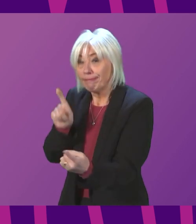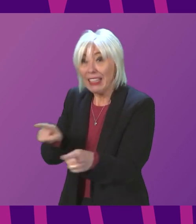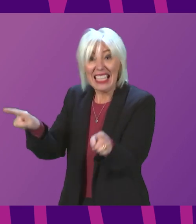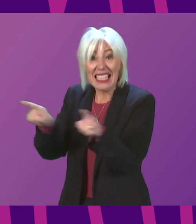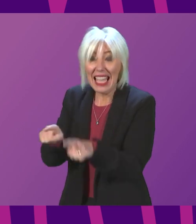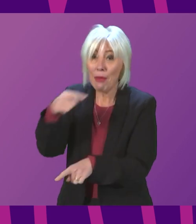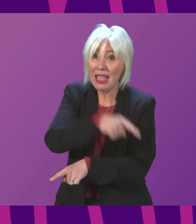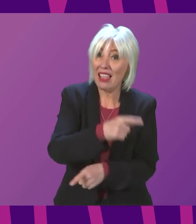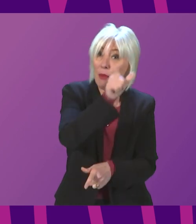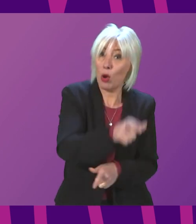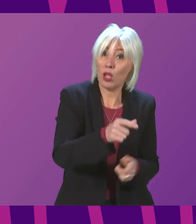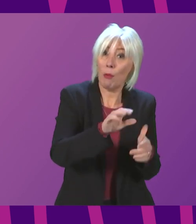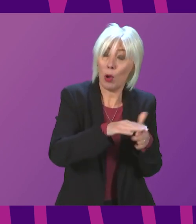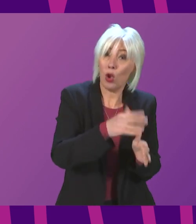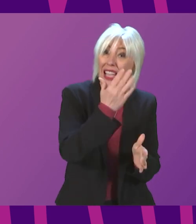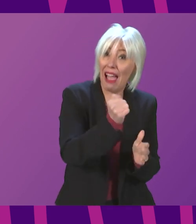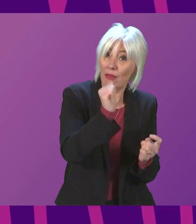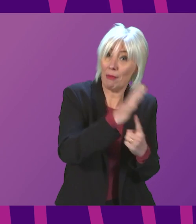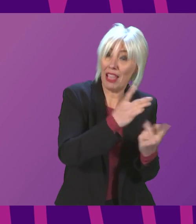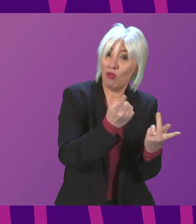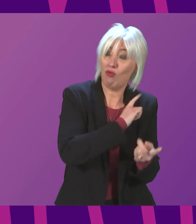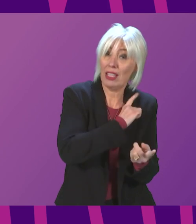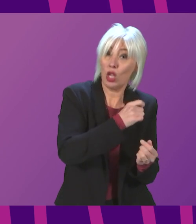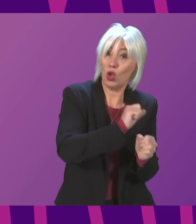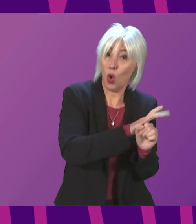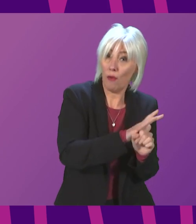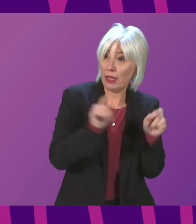The impact on the individual might or might not be different—if someone has another